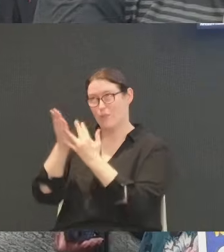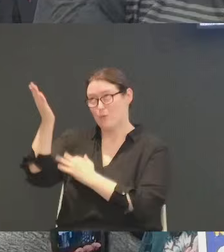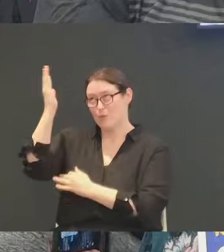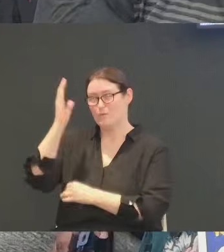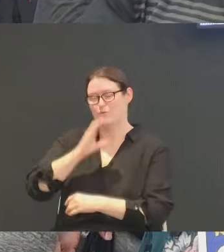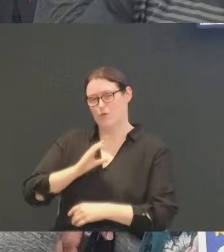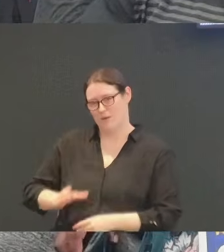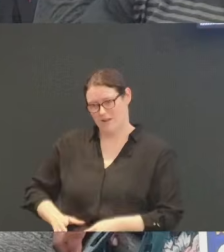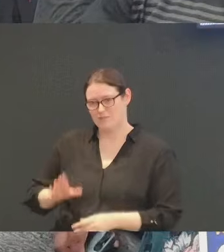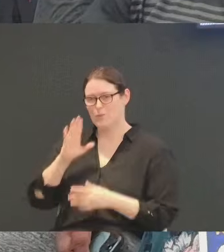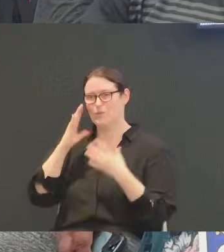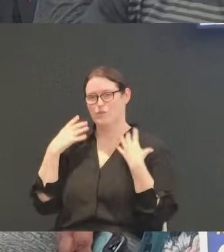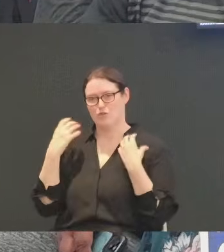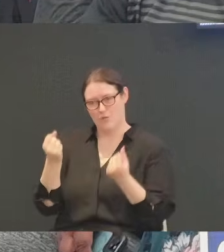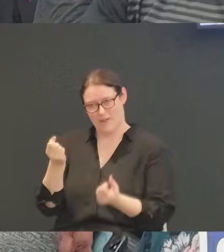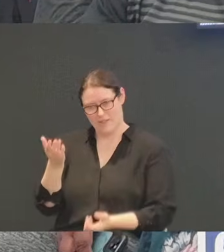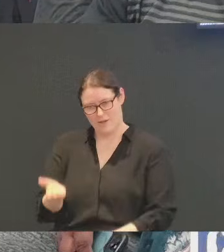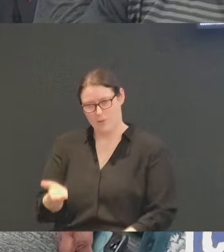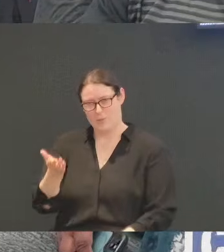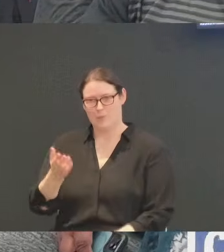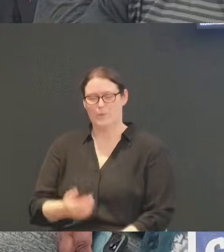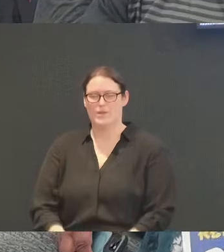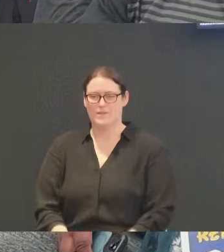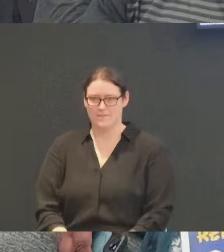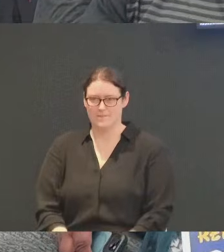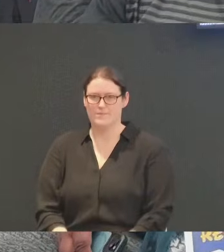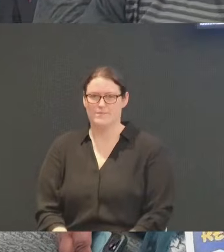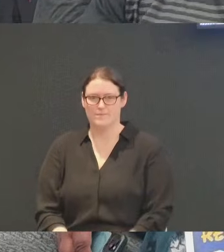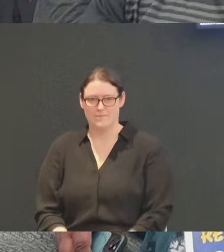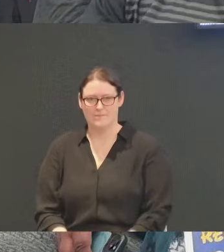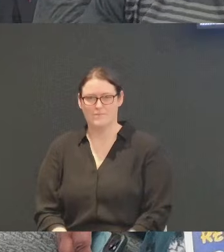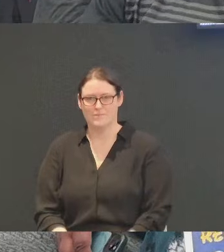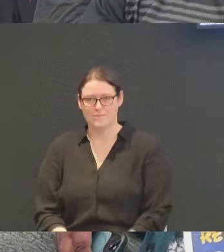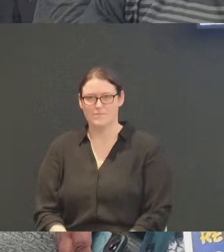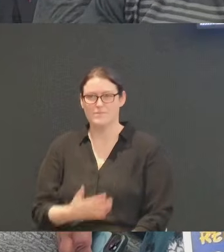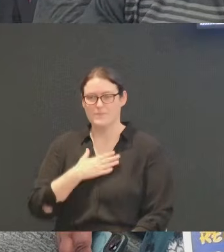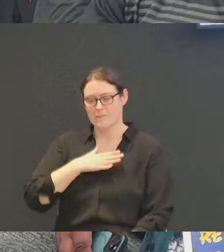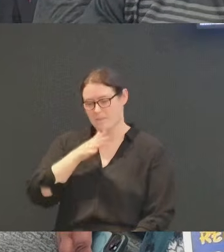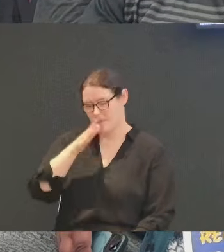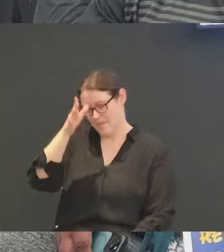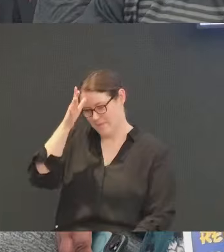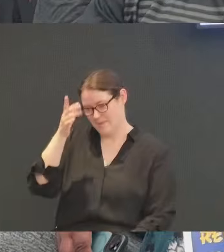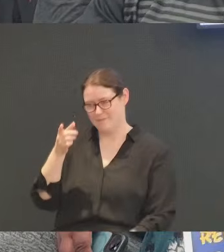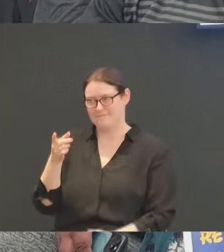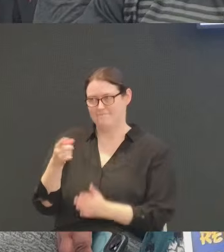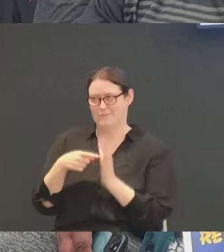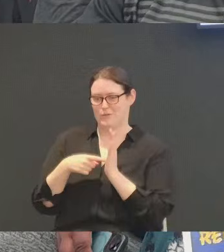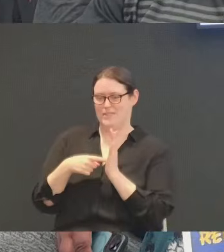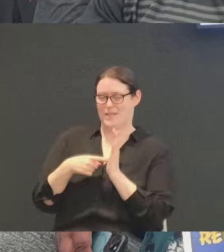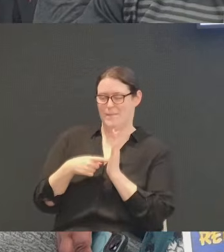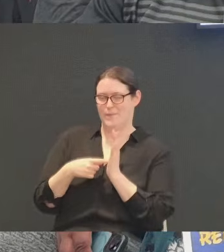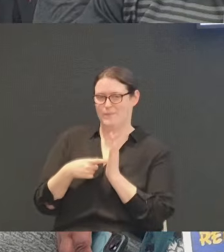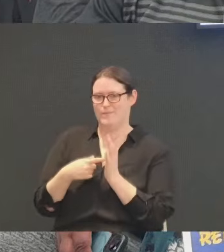strengthens you." Yes. You know, my parents are an example that I use because they remind